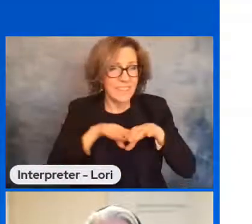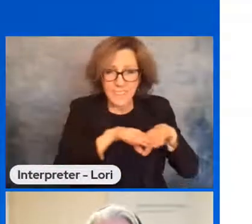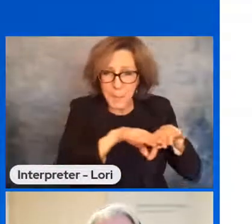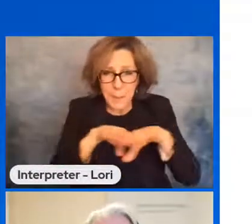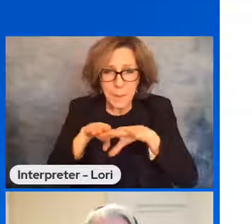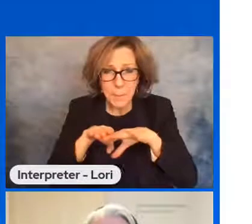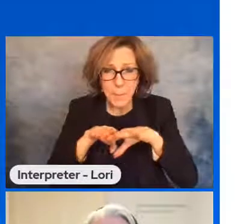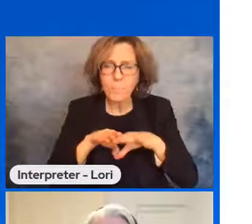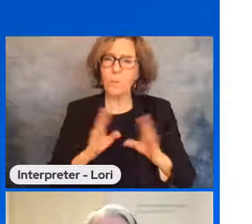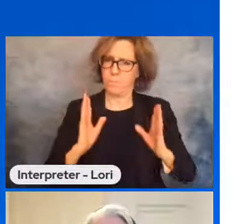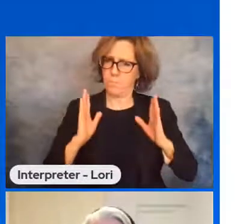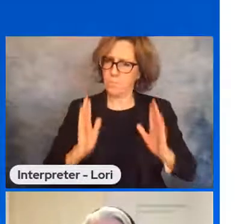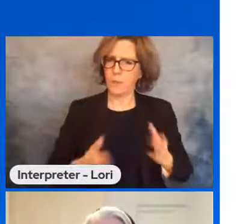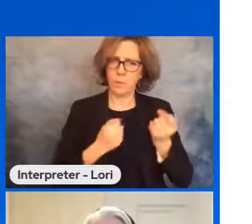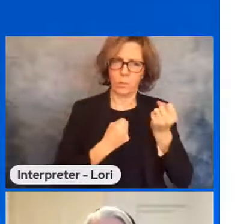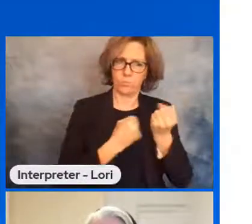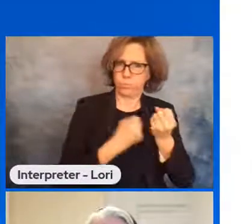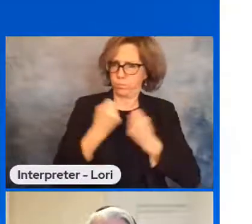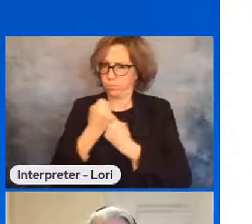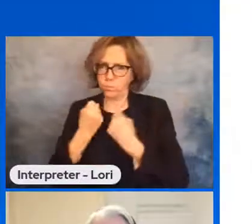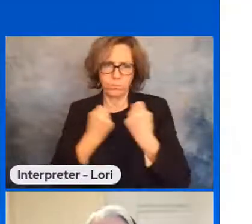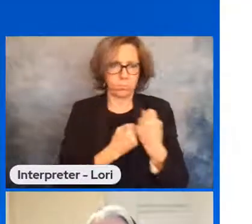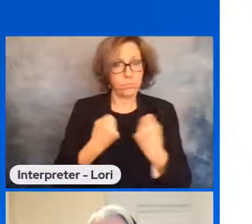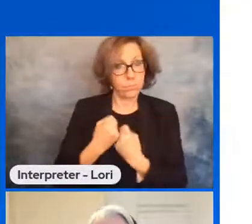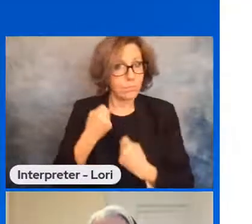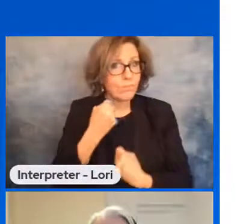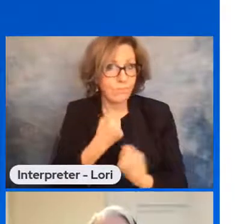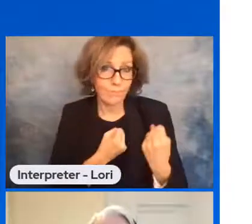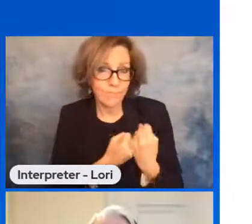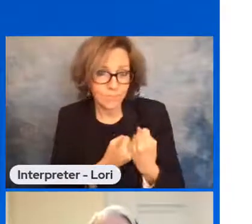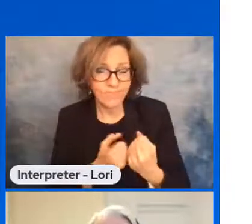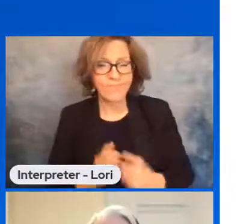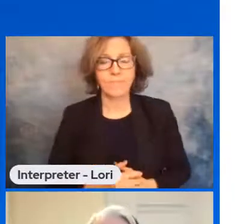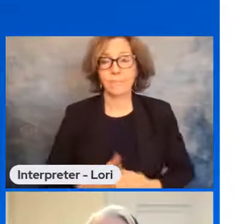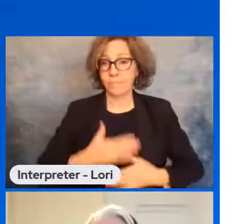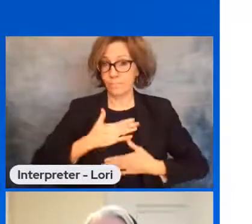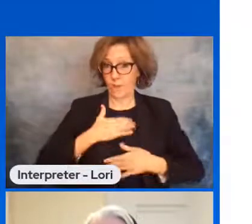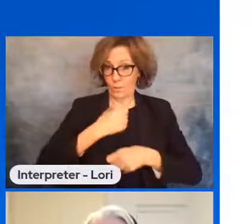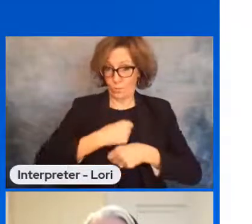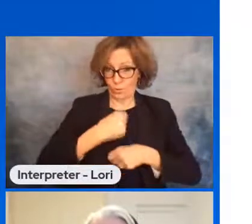For me, my work, and the people that I work with, our work in accessibility and inclusion